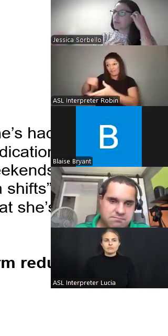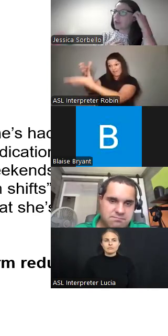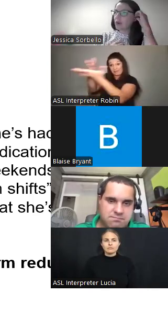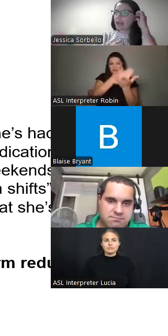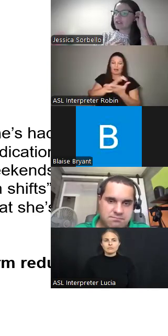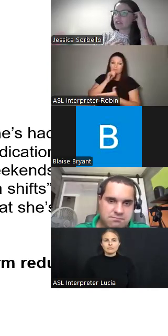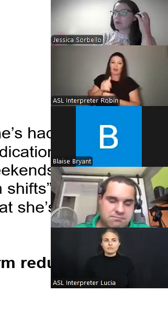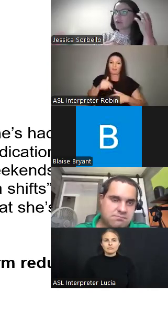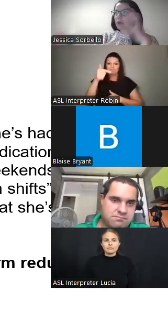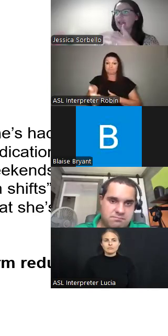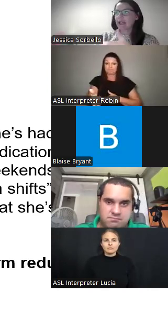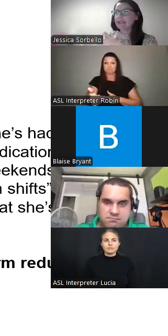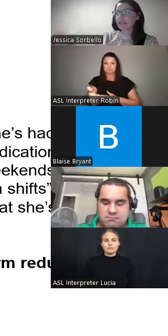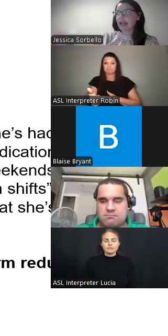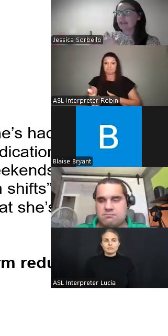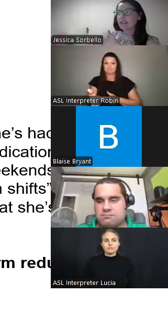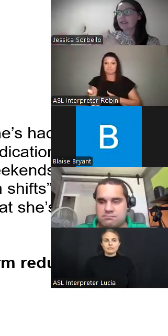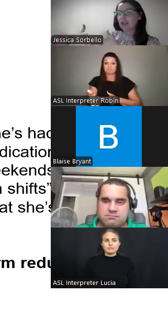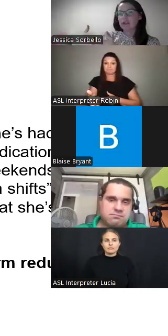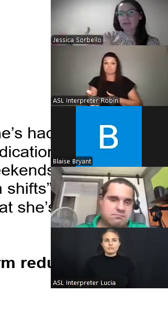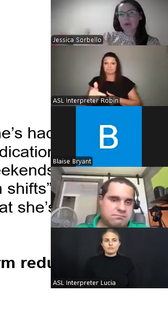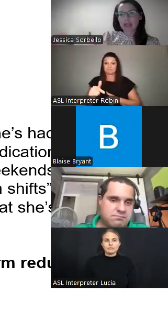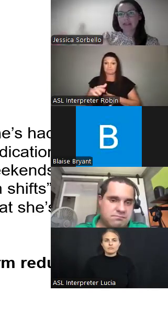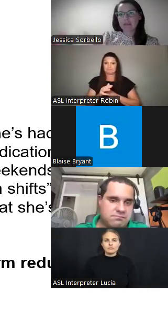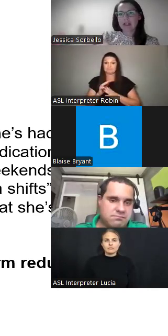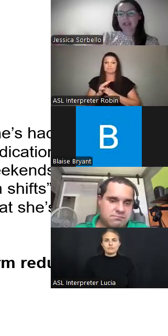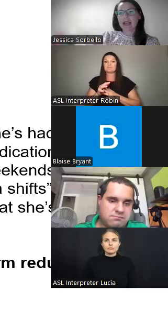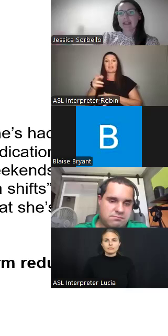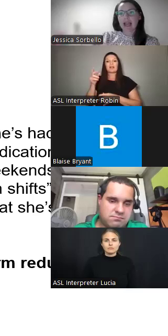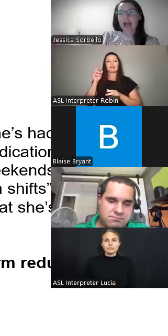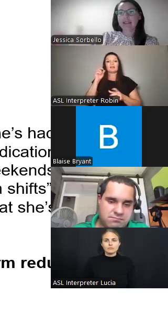doing. Again, it serves a purpose, it is a tool. While